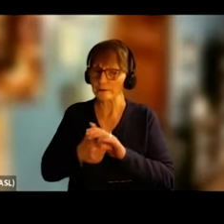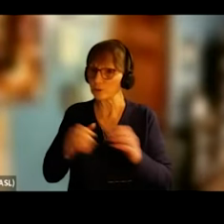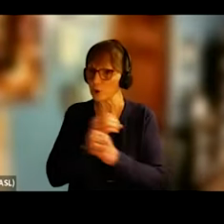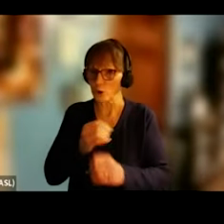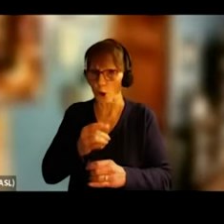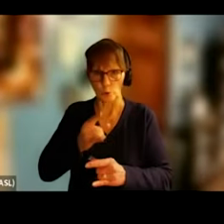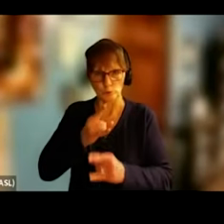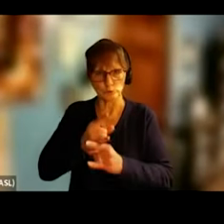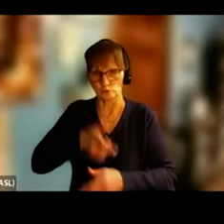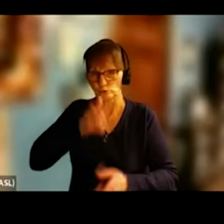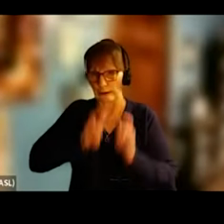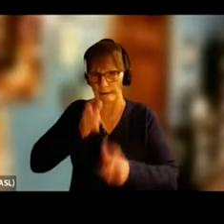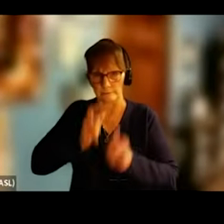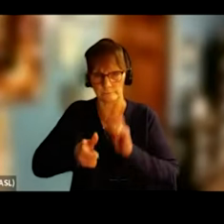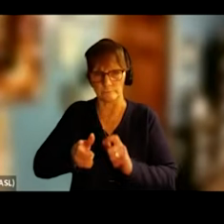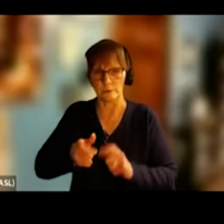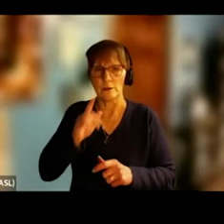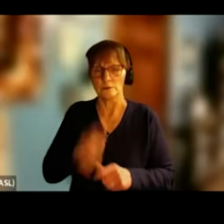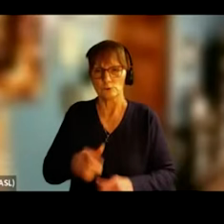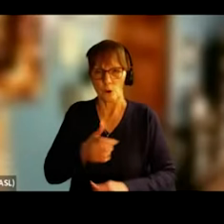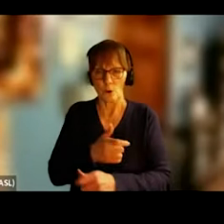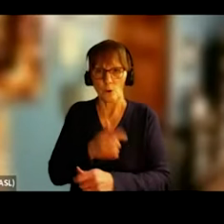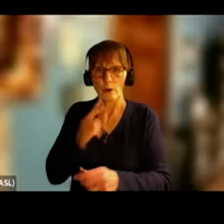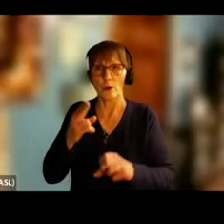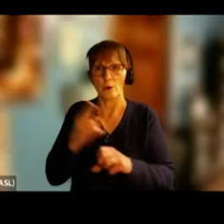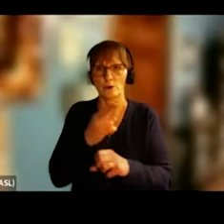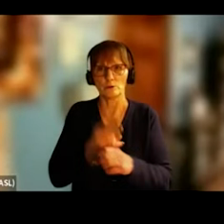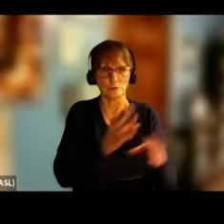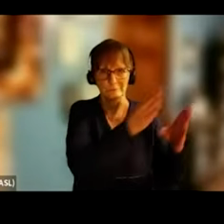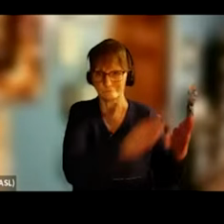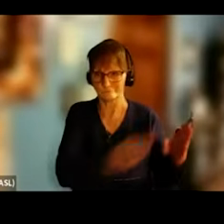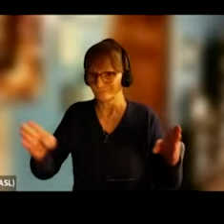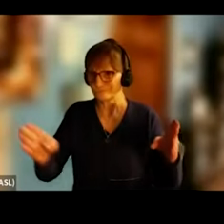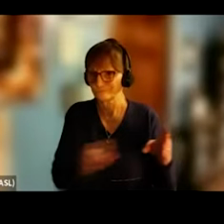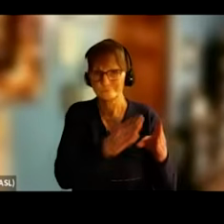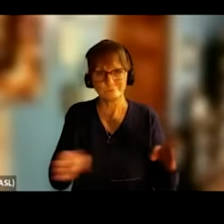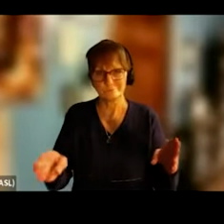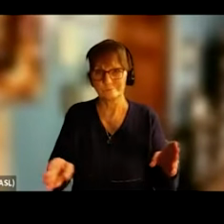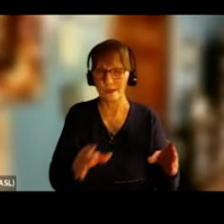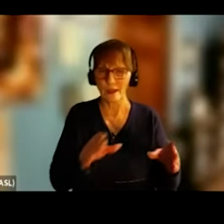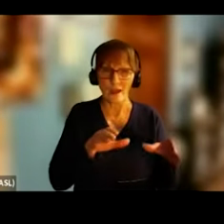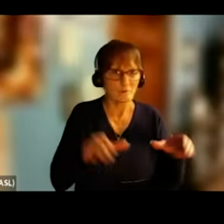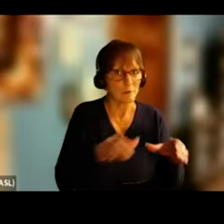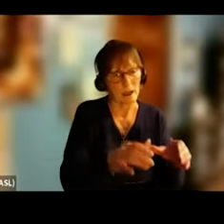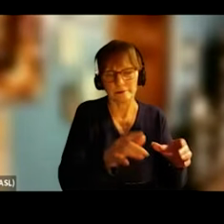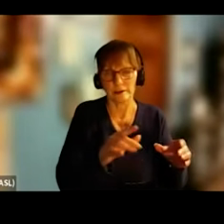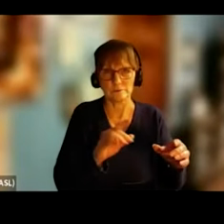with substance use disorders, the use is across a full continuum, from active, chaotic use, to no use,